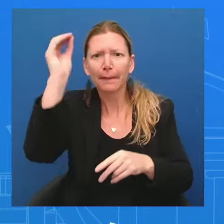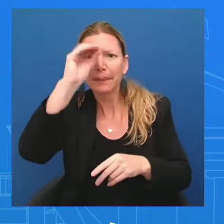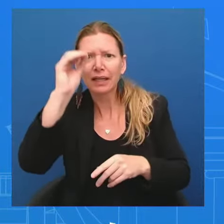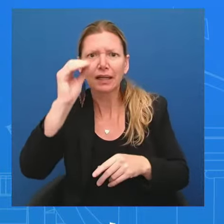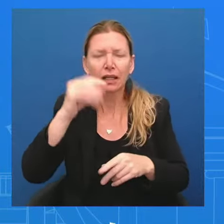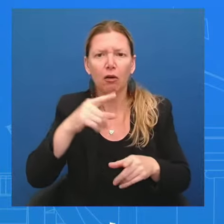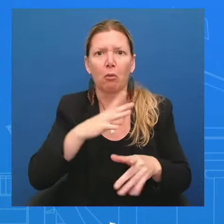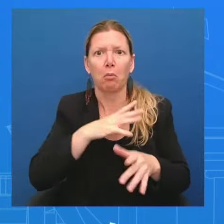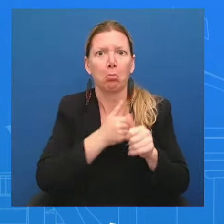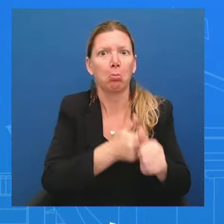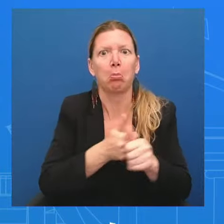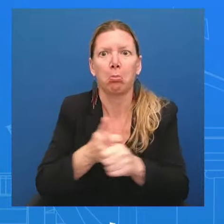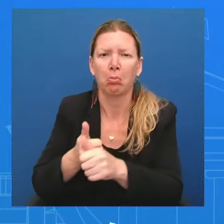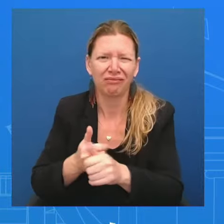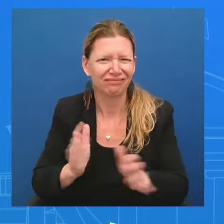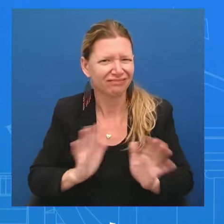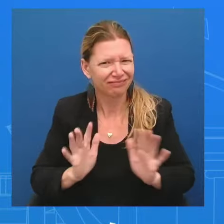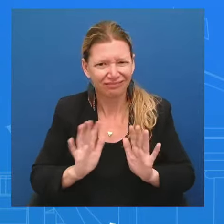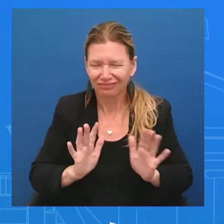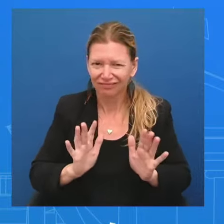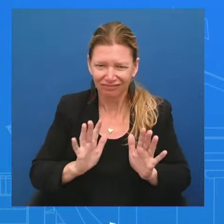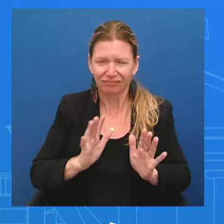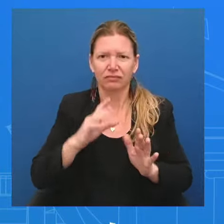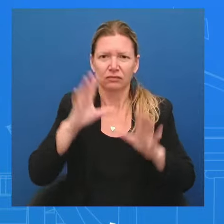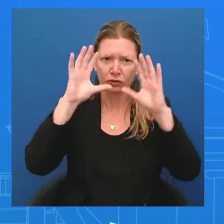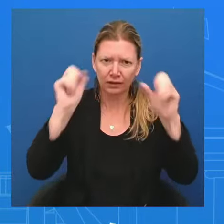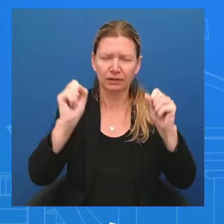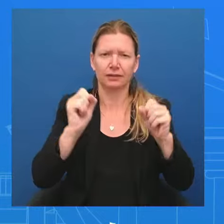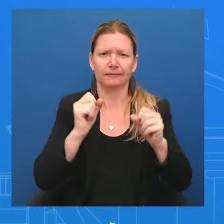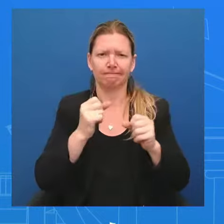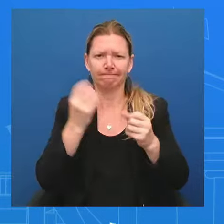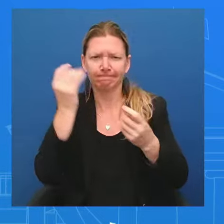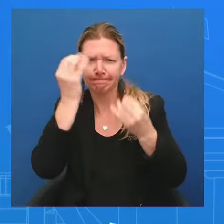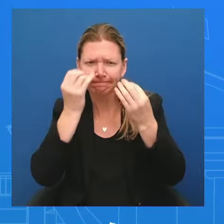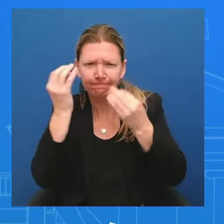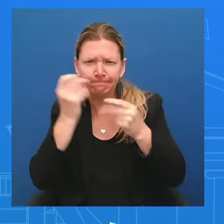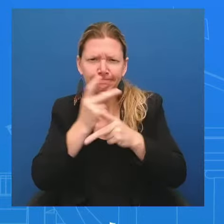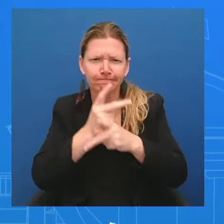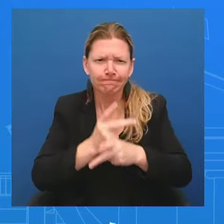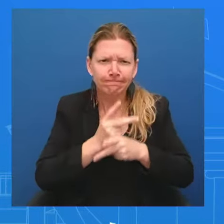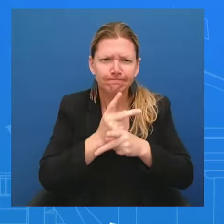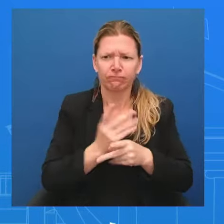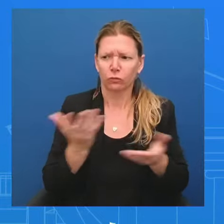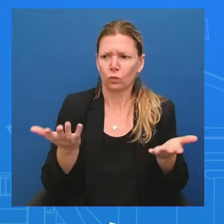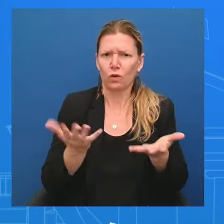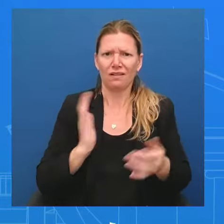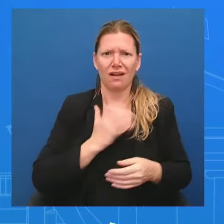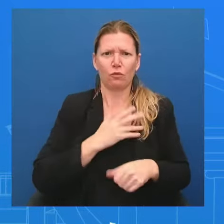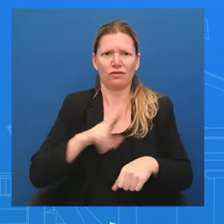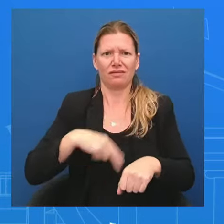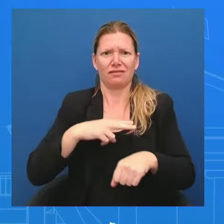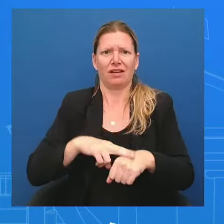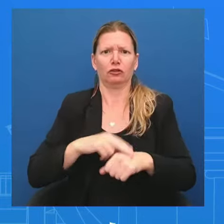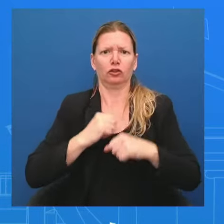based on those interests and what meets those interests. And it certainly doesn't meet our interest and it doesn't meet our Israeli partners' interests